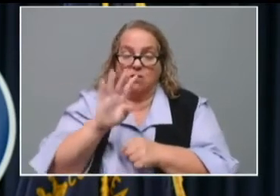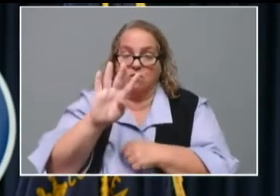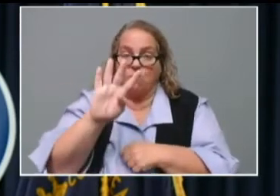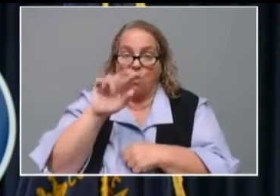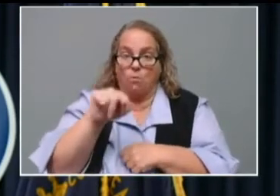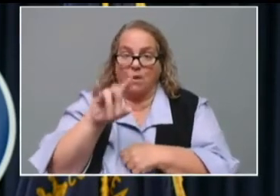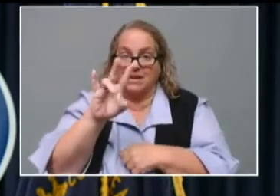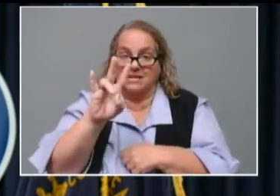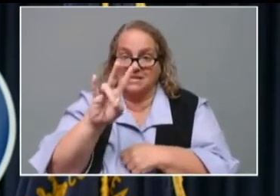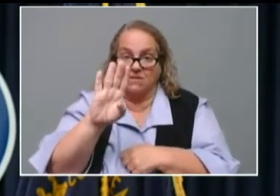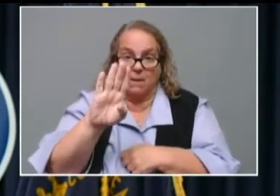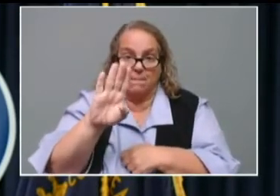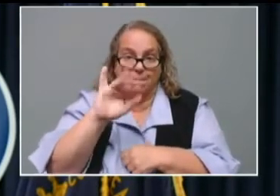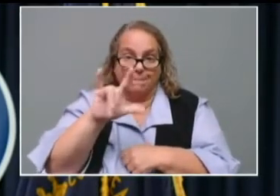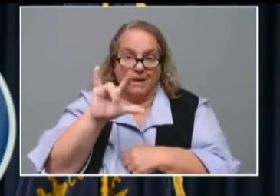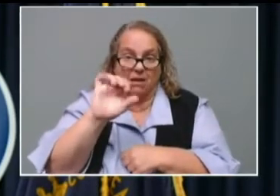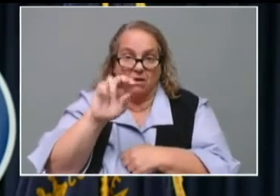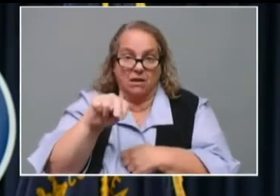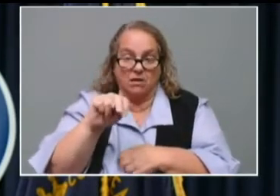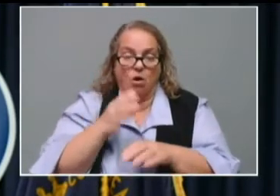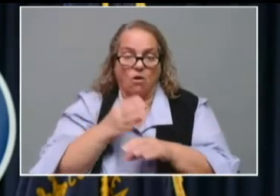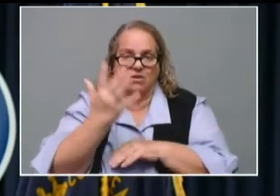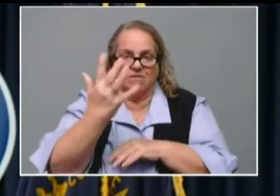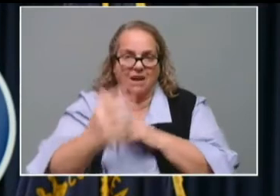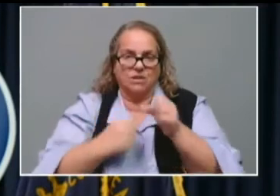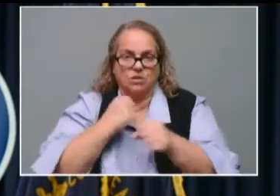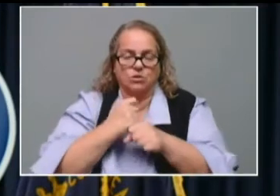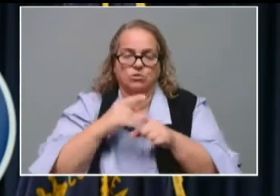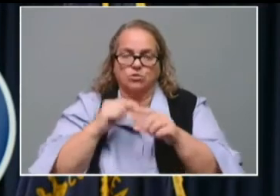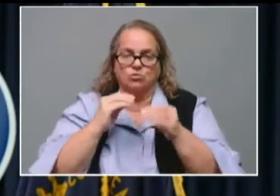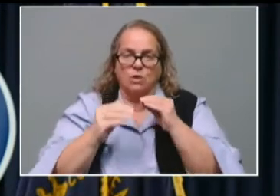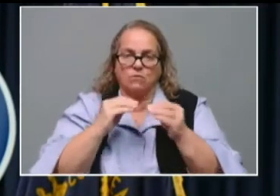years to repair roads and bridges and create high quality good paying jobs